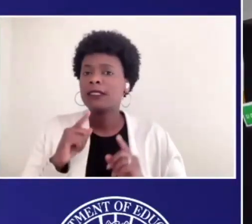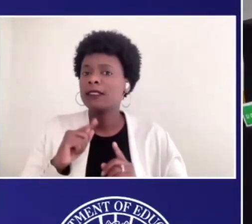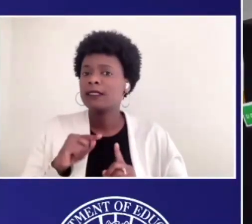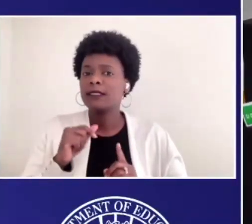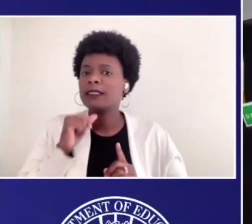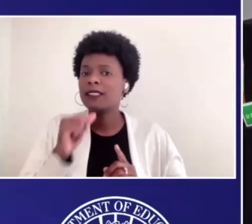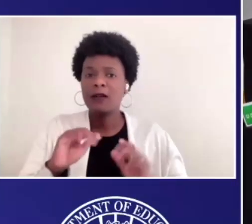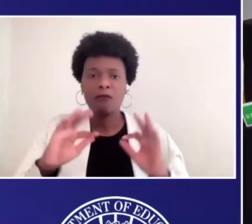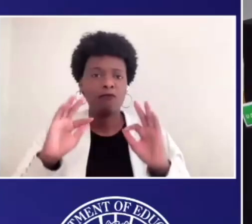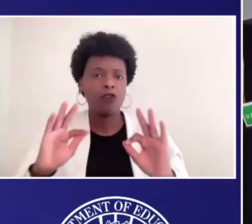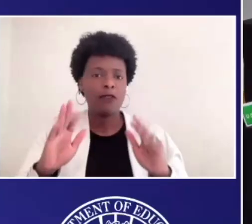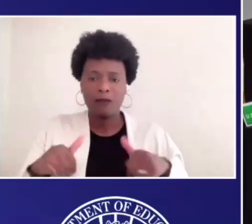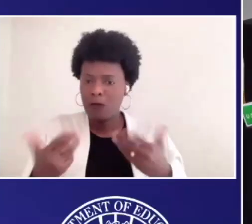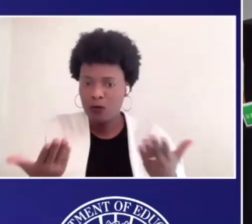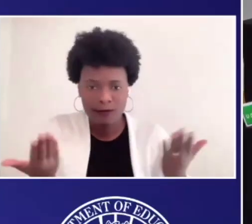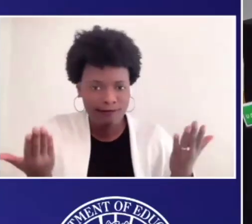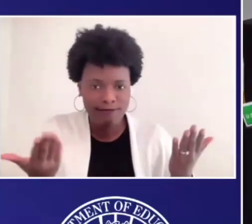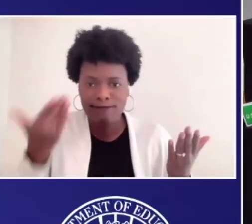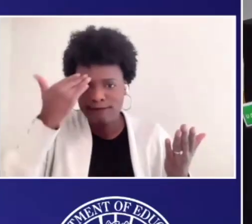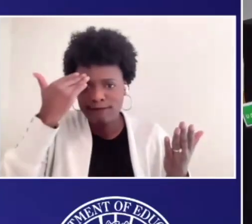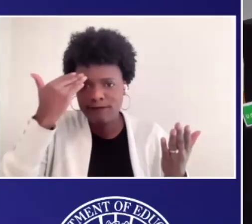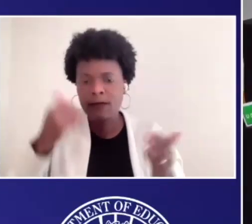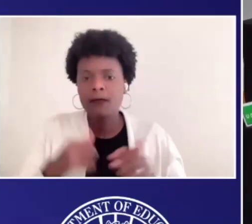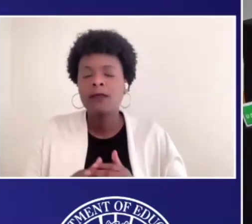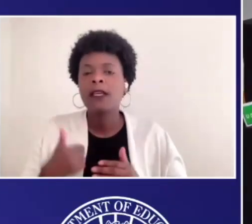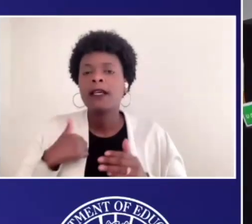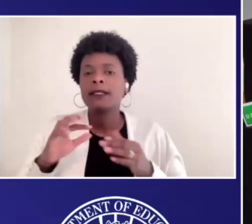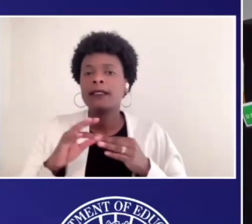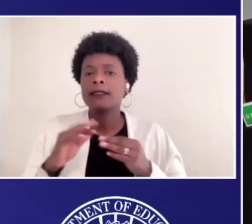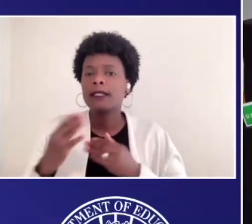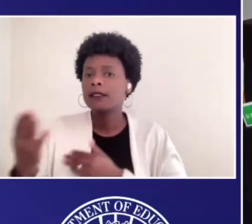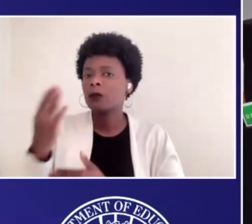a perfect proposal. And as I had mentioned this morning, you know, we have a really challenging job